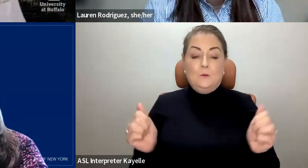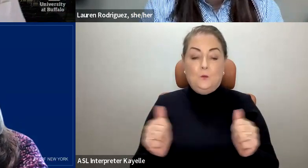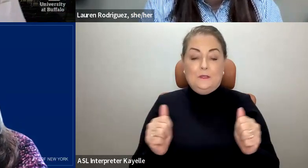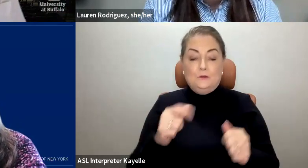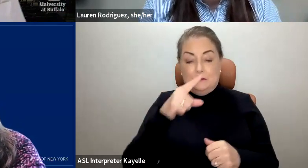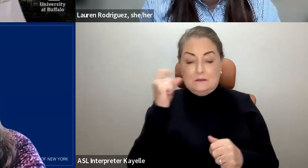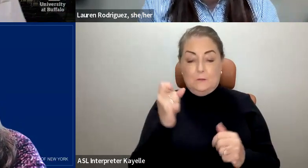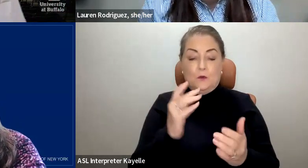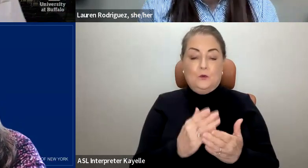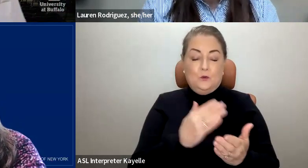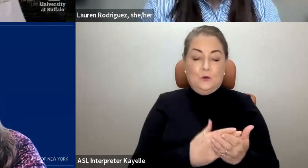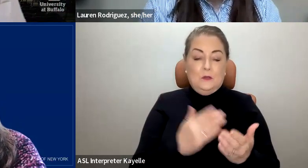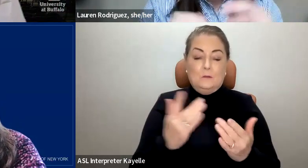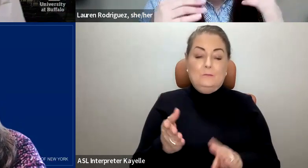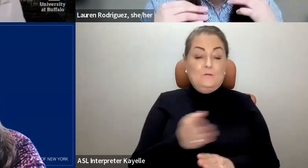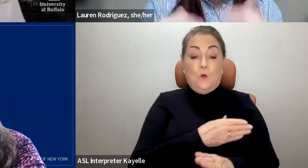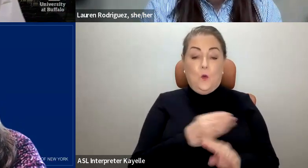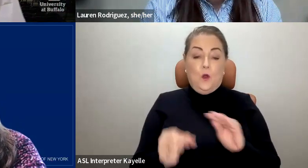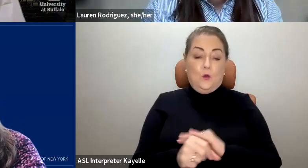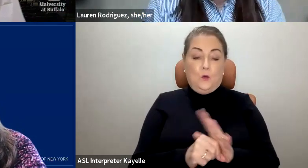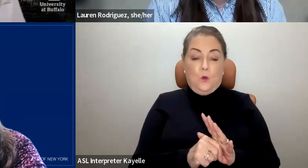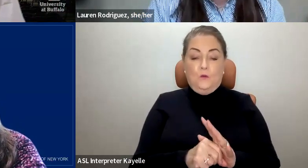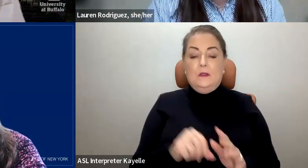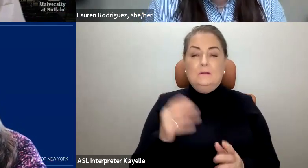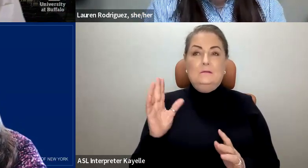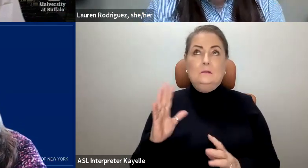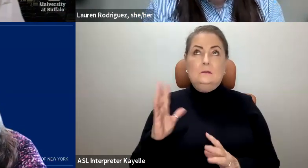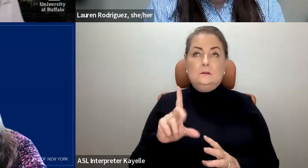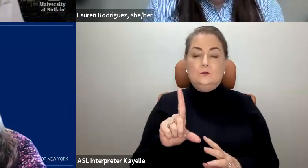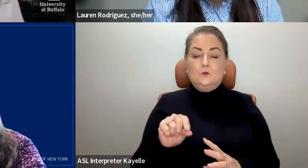2016. They found many reoccurring problems in our